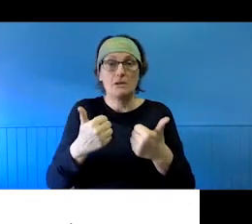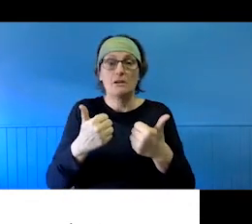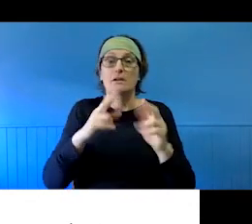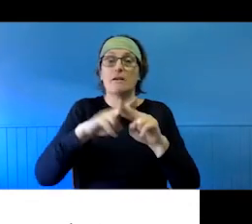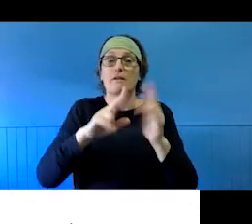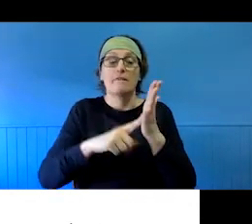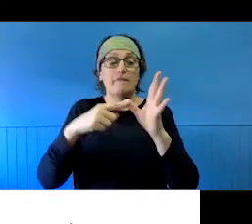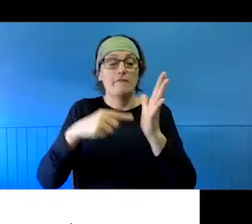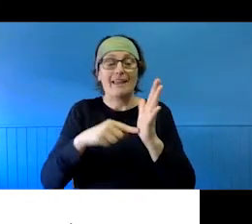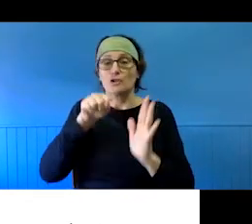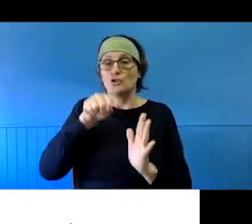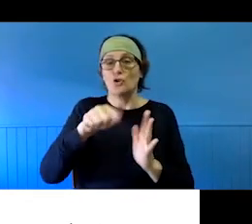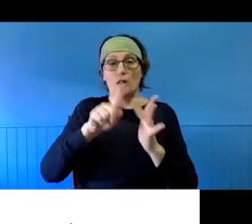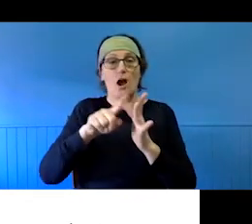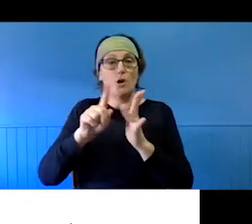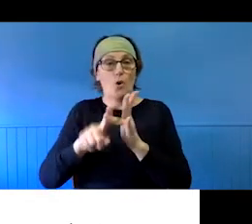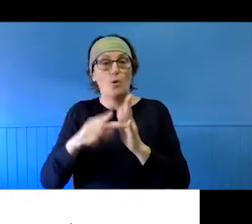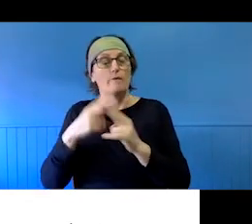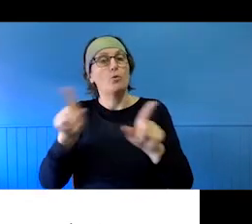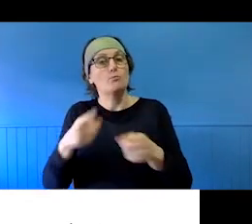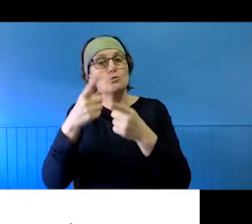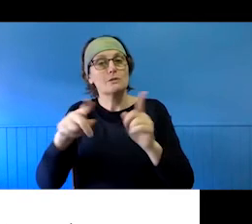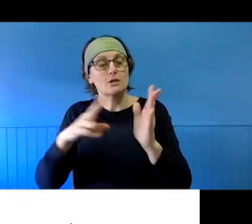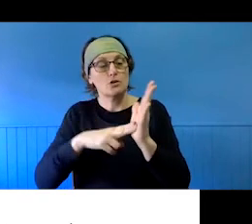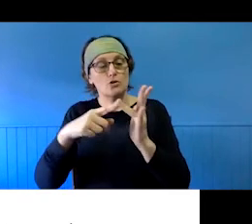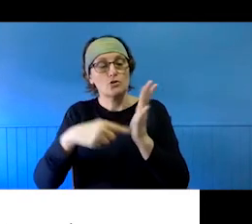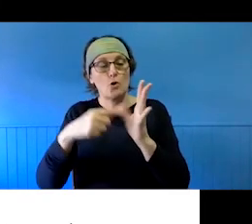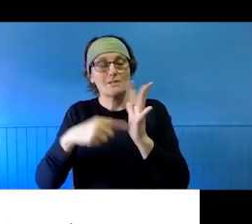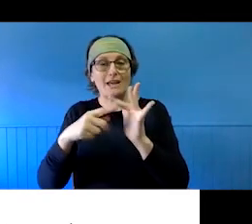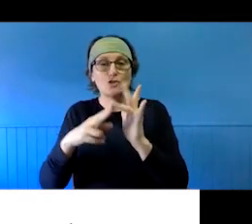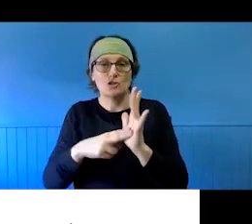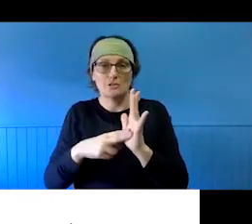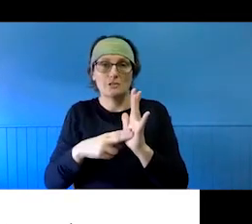Flat.io is great for